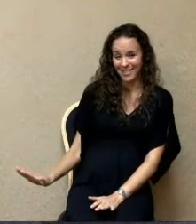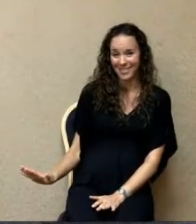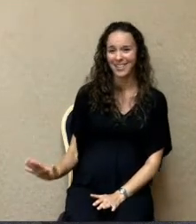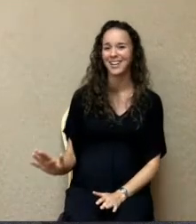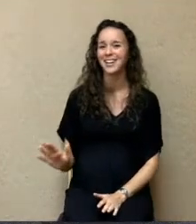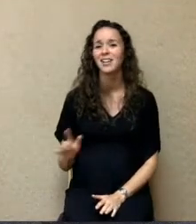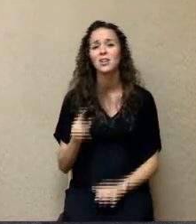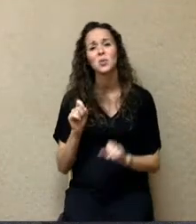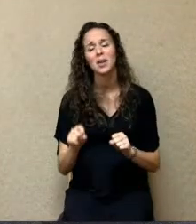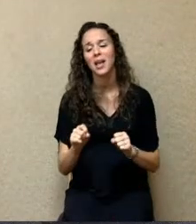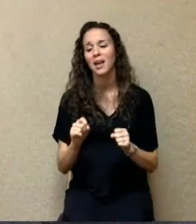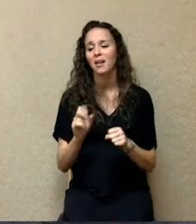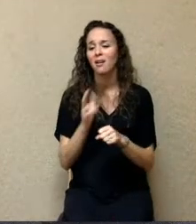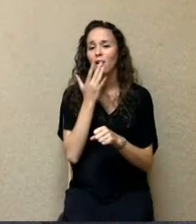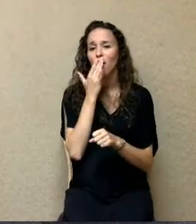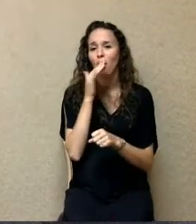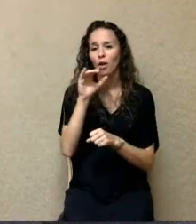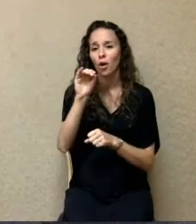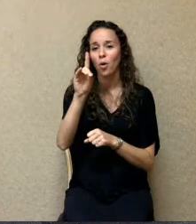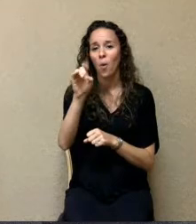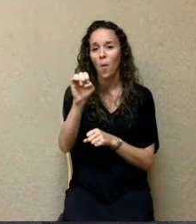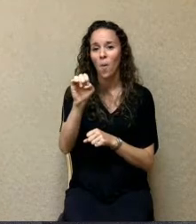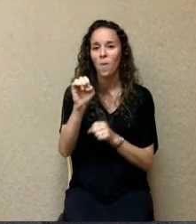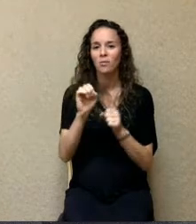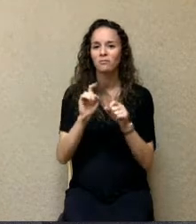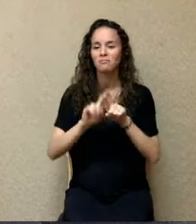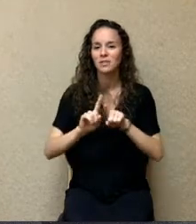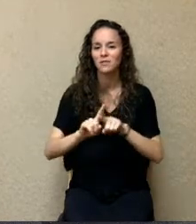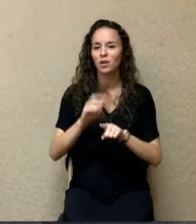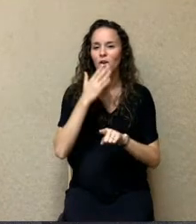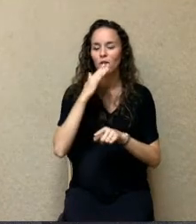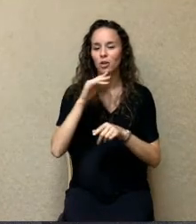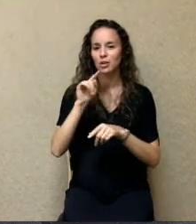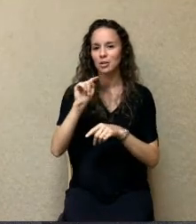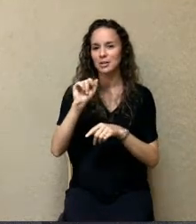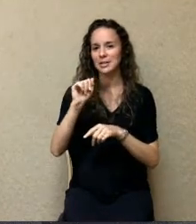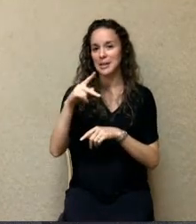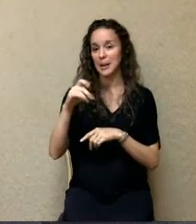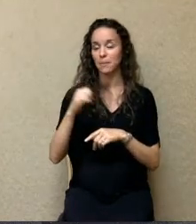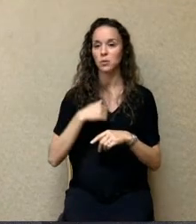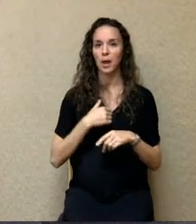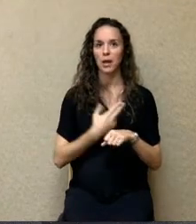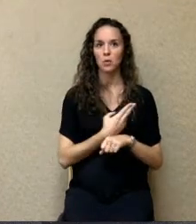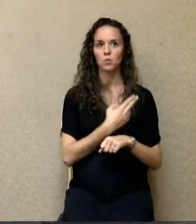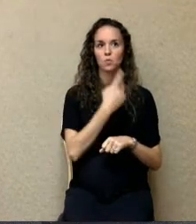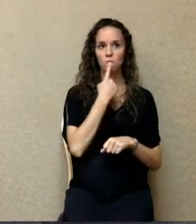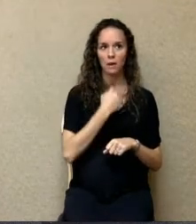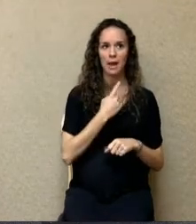And then you can do color coding with the different tape, too, so I took red tape in the kitchen and